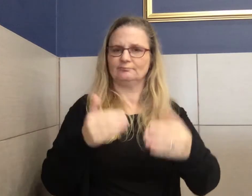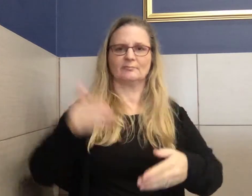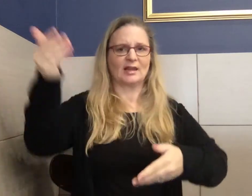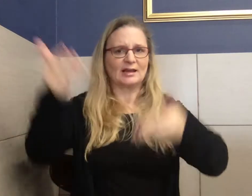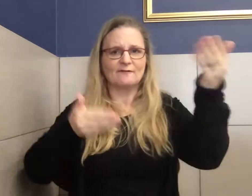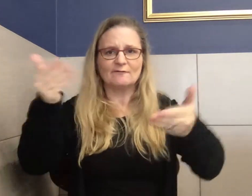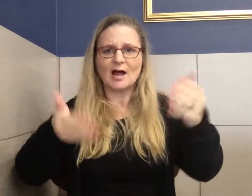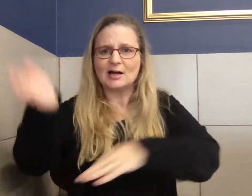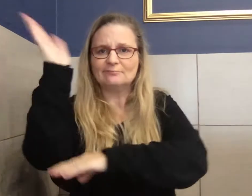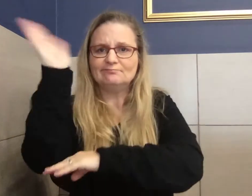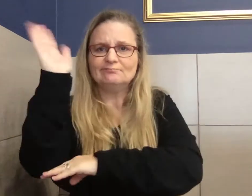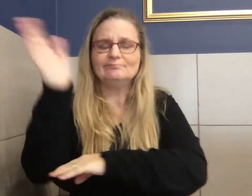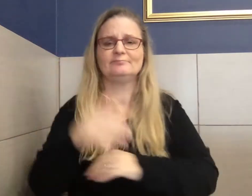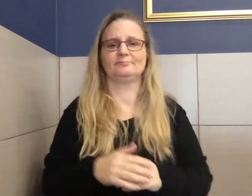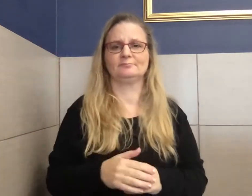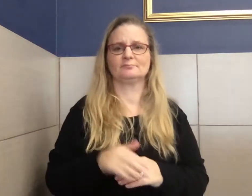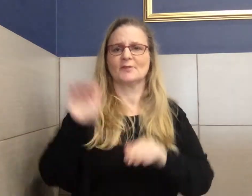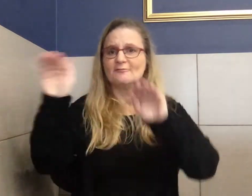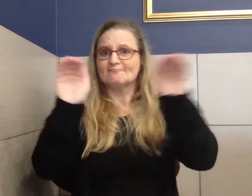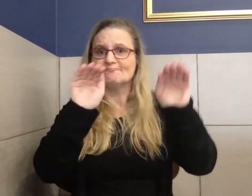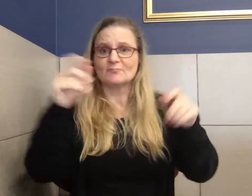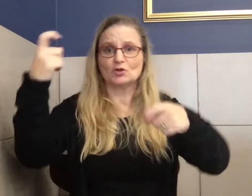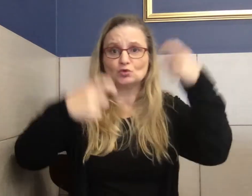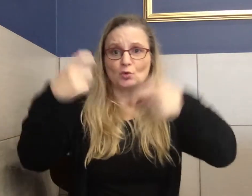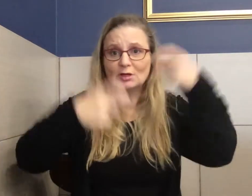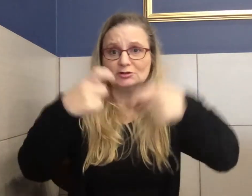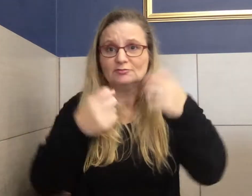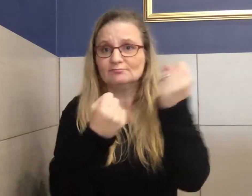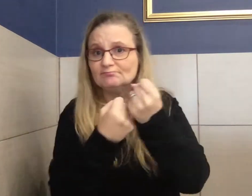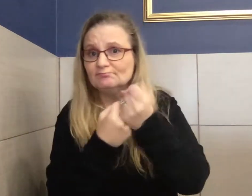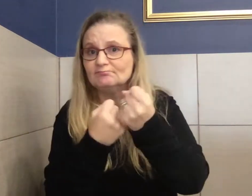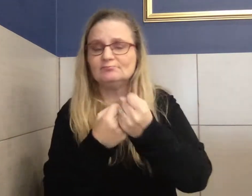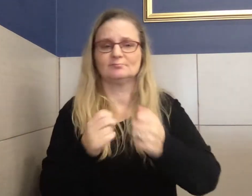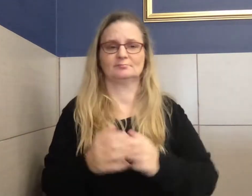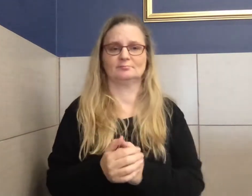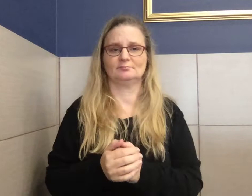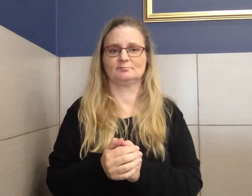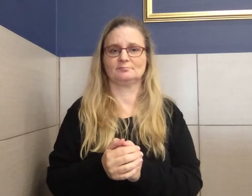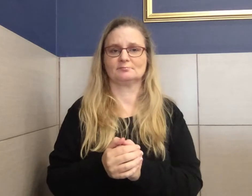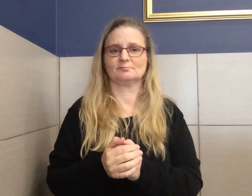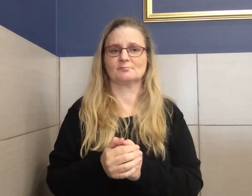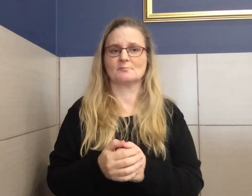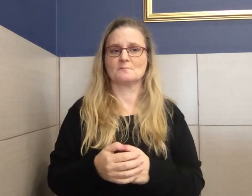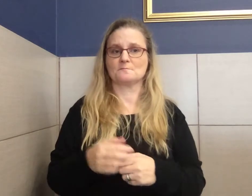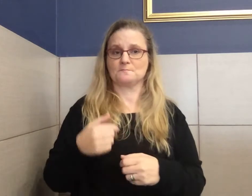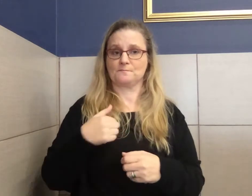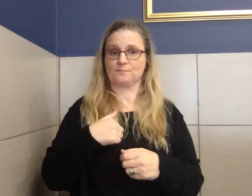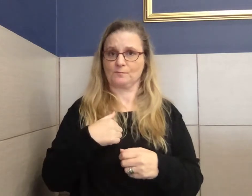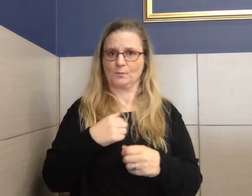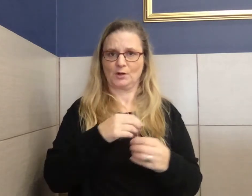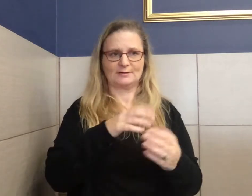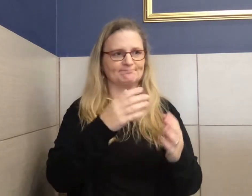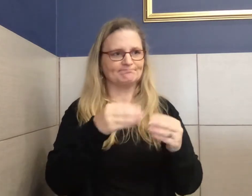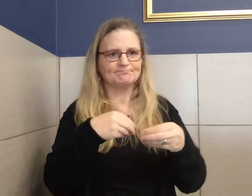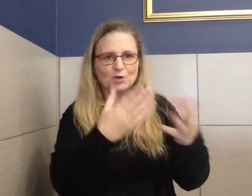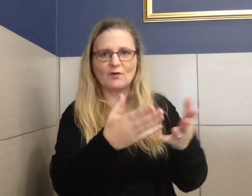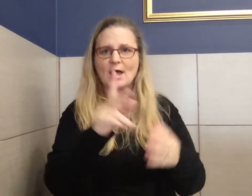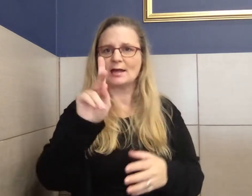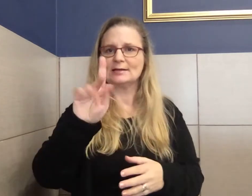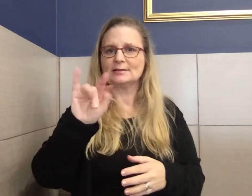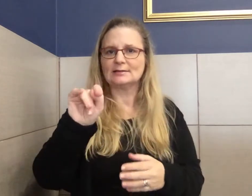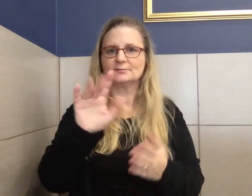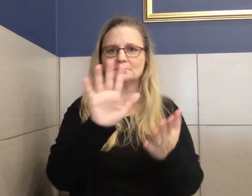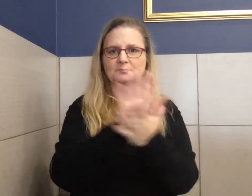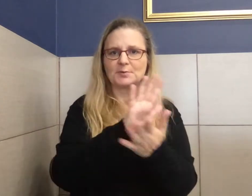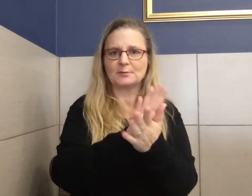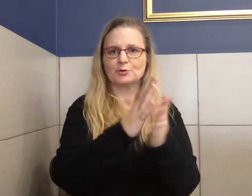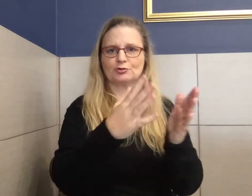We have hired presenters and requested donations. We provided provincial teams with kit of letter templates.